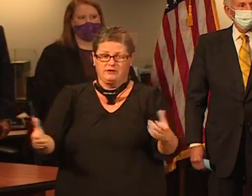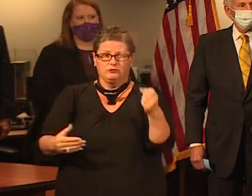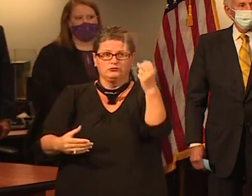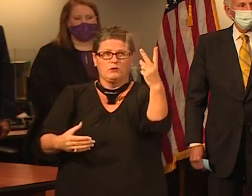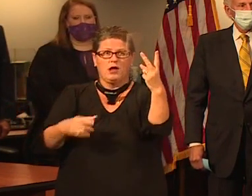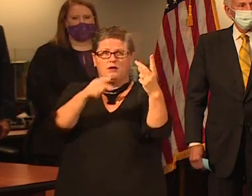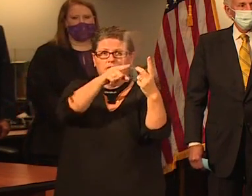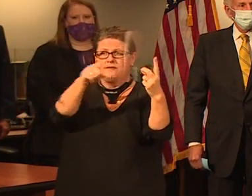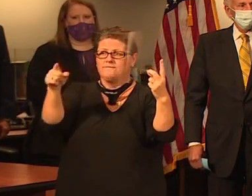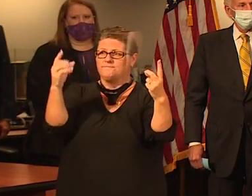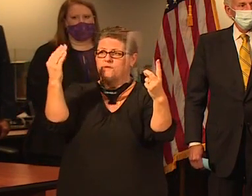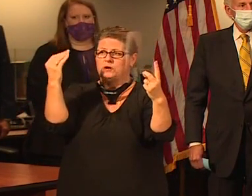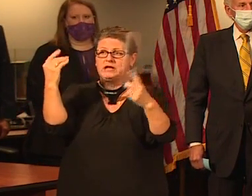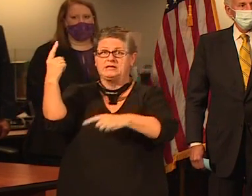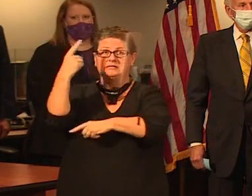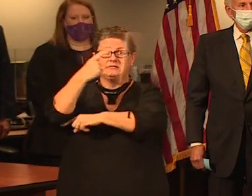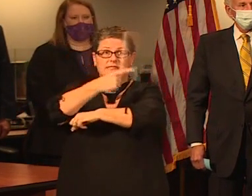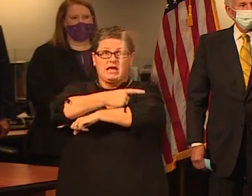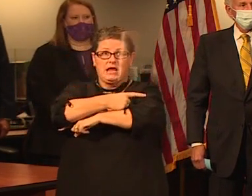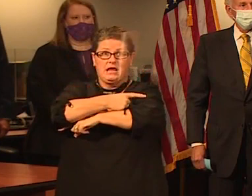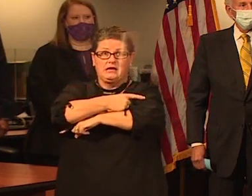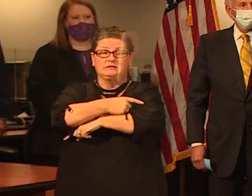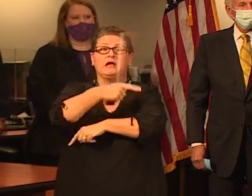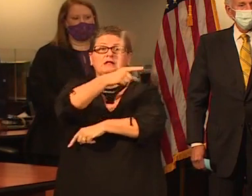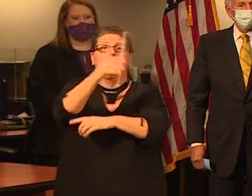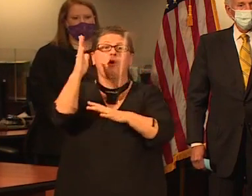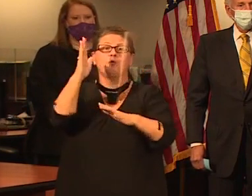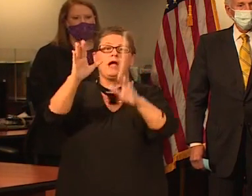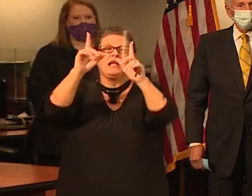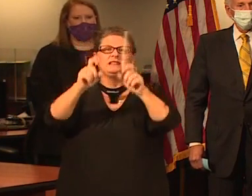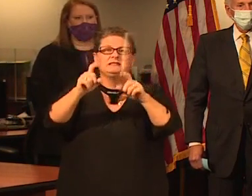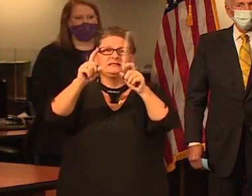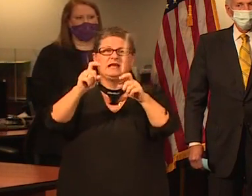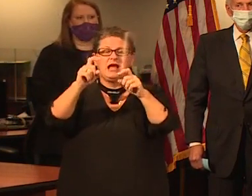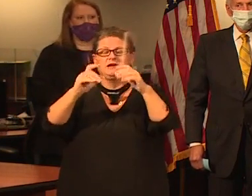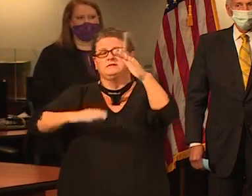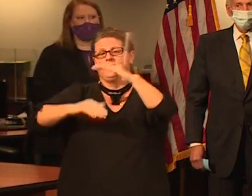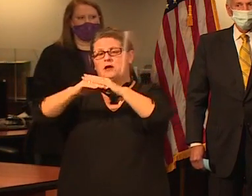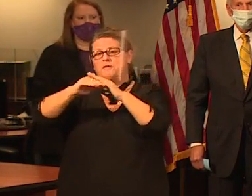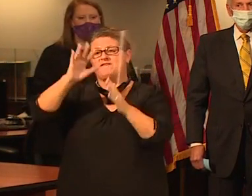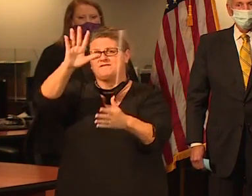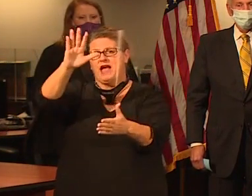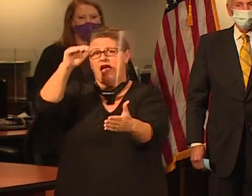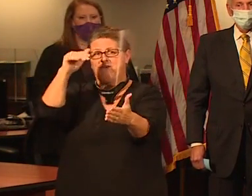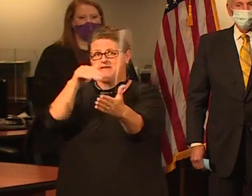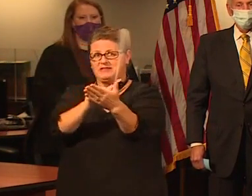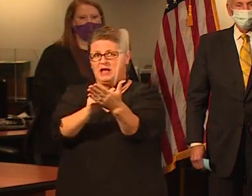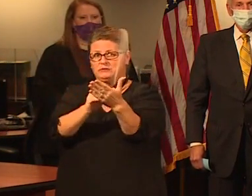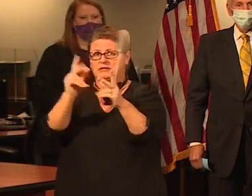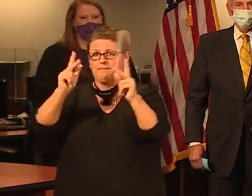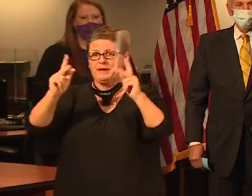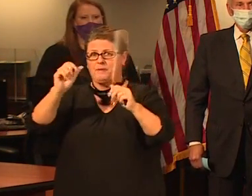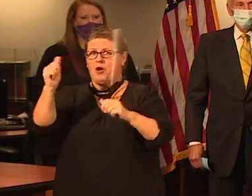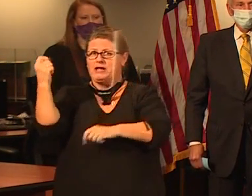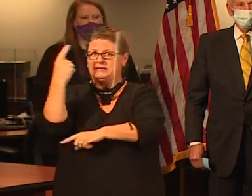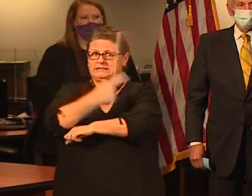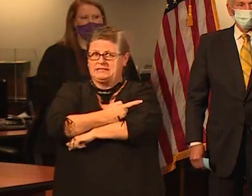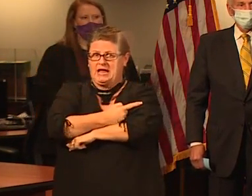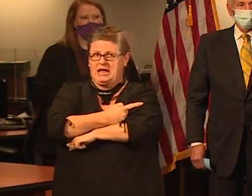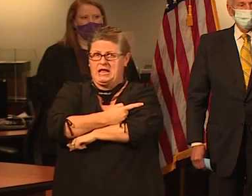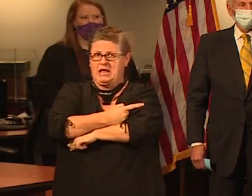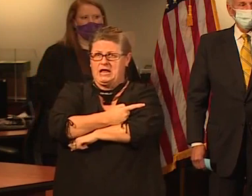BASICALLY THEY ARE HERE FOR 12 TO 14 DAYS AND PROVIDE ALL THE TESTING SUPPLIES UP TO 5,000 PER DAY.